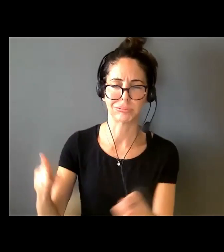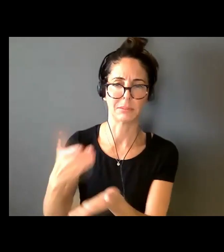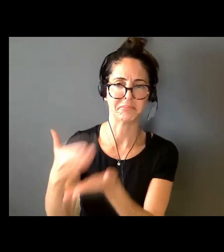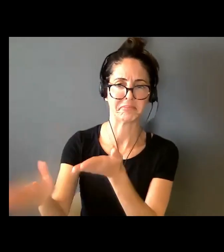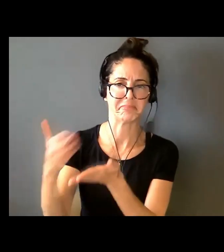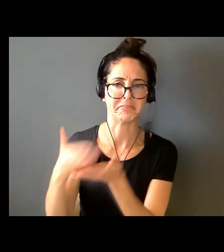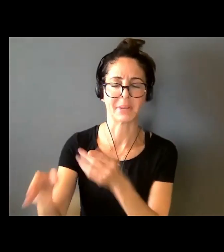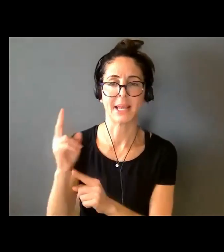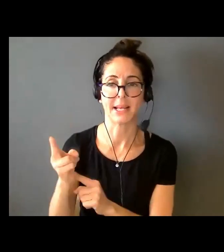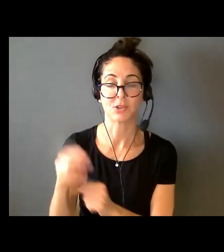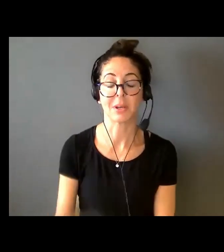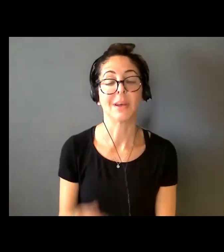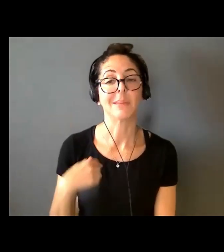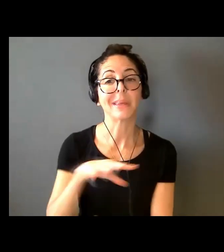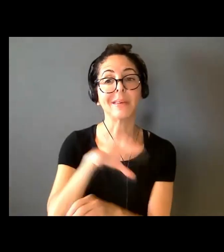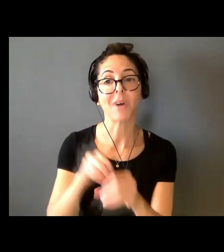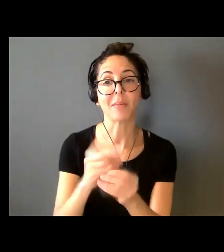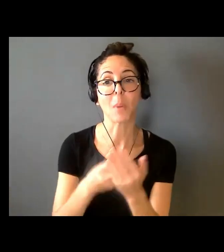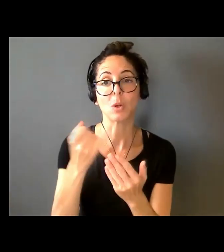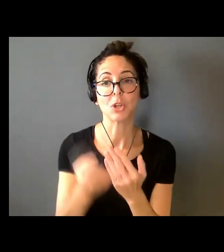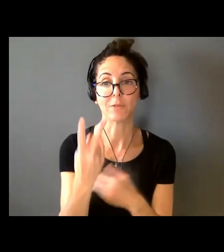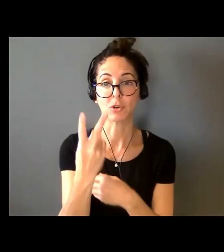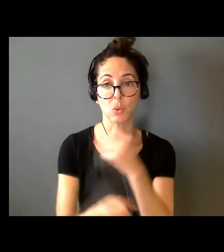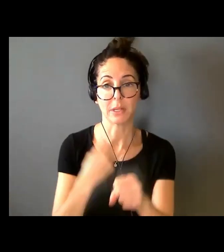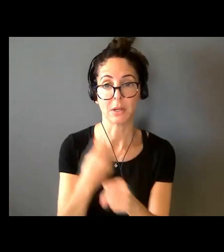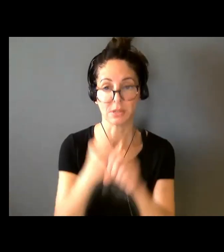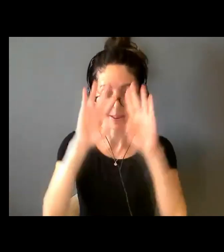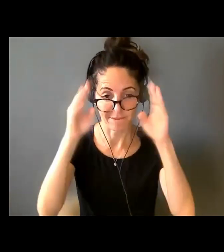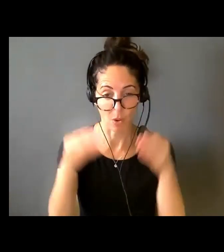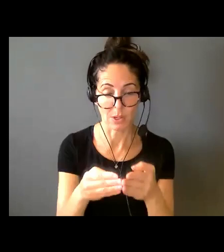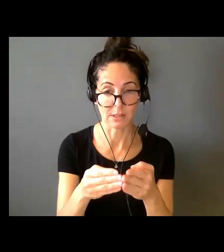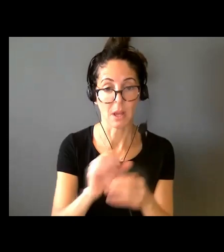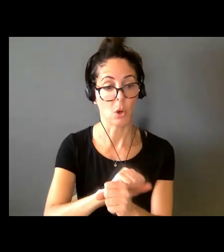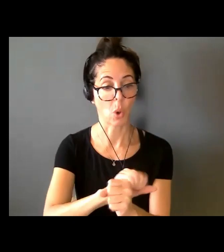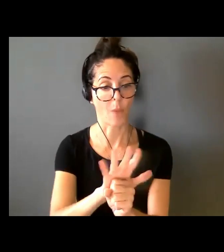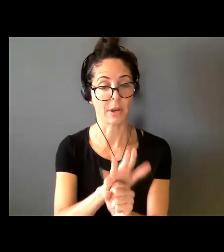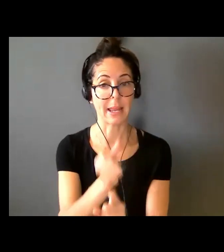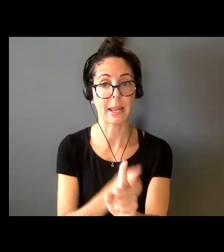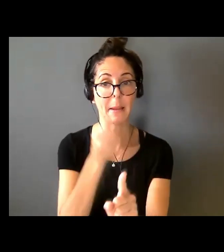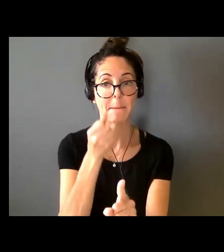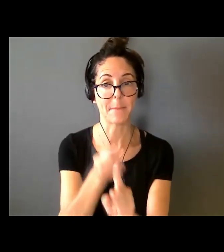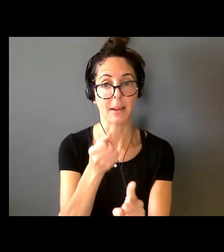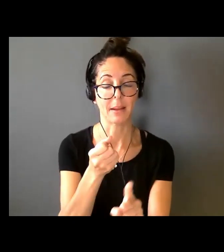two-year project that looked at the impact of COVID-19 on African Black folks globally,